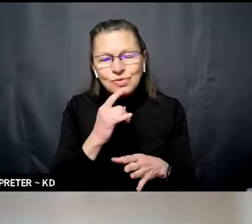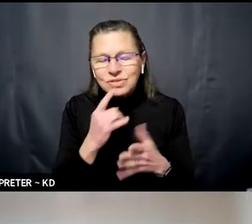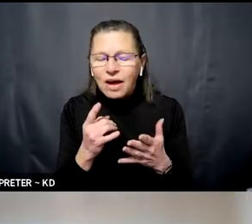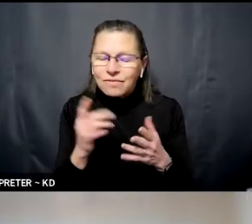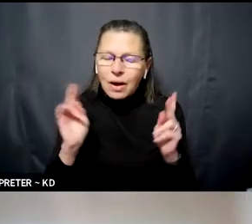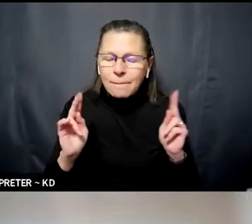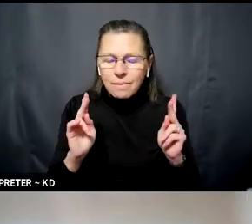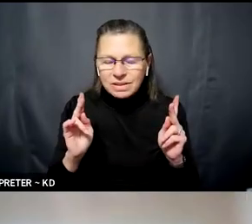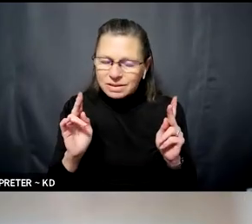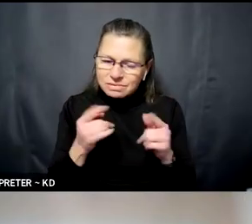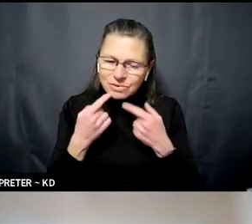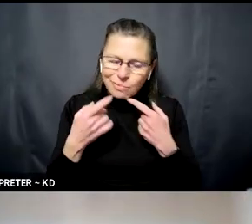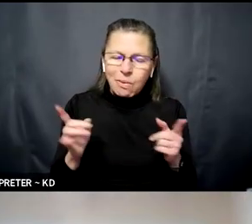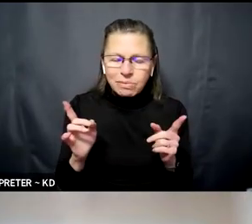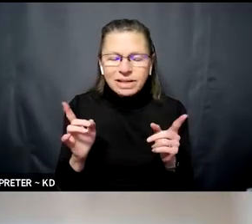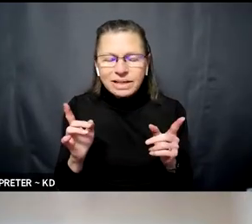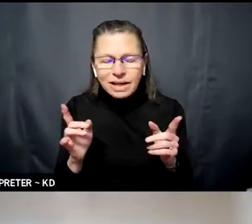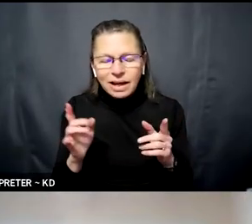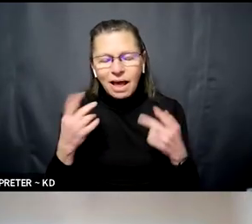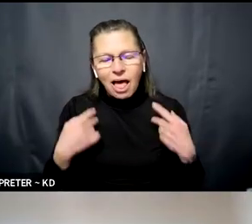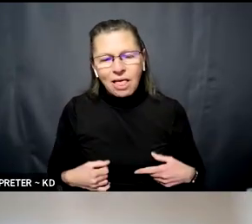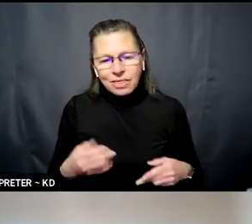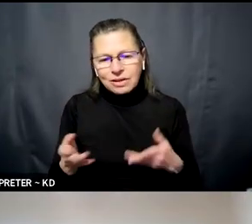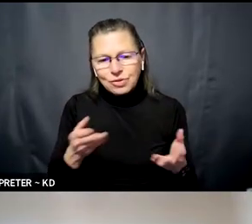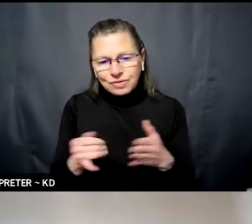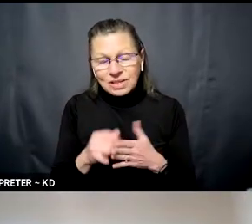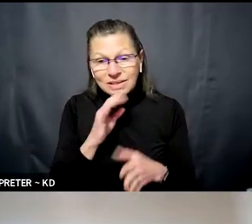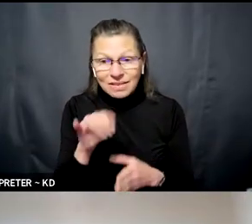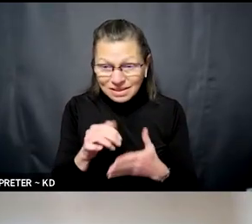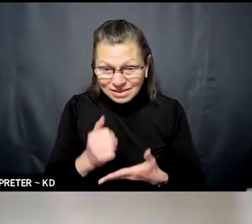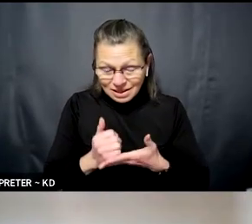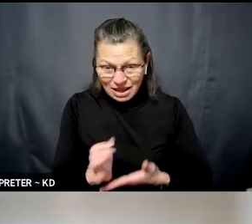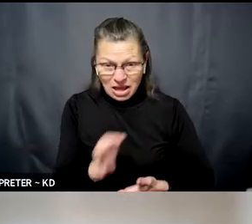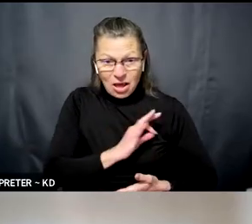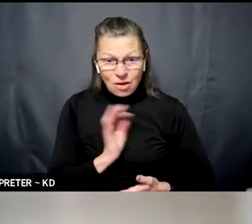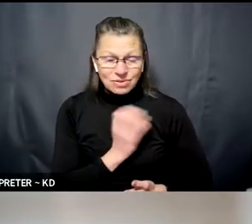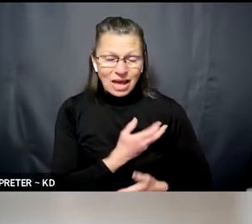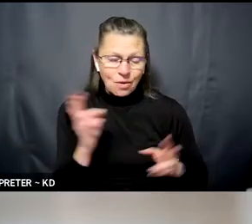with this office to update our treatment and prevention strategy, what we call our white paper,